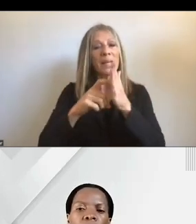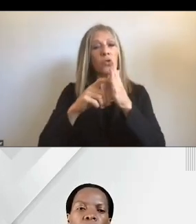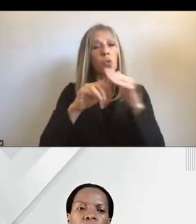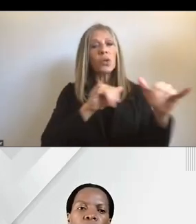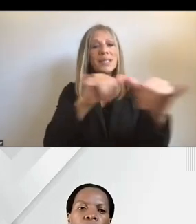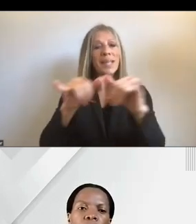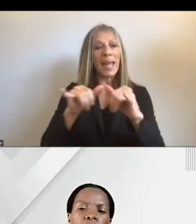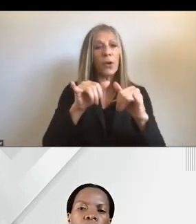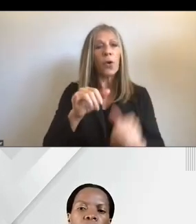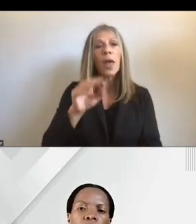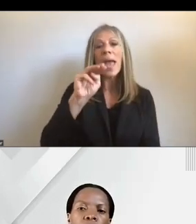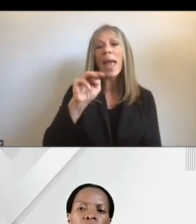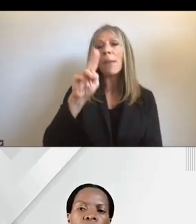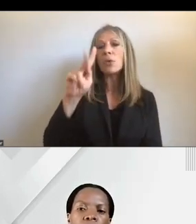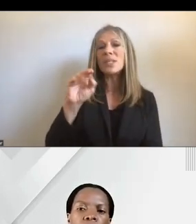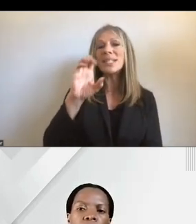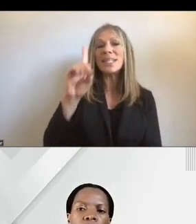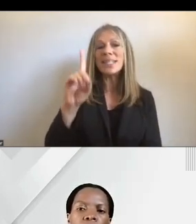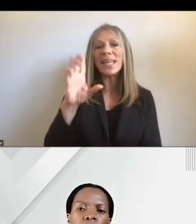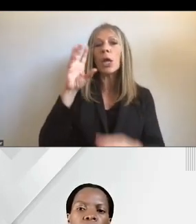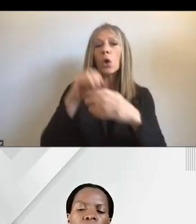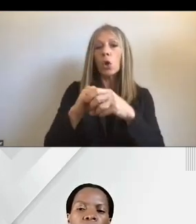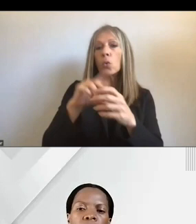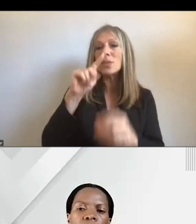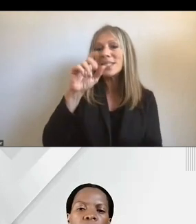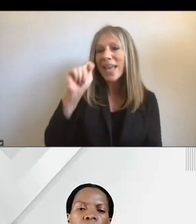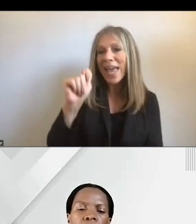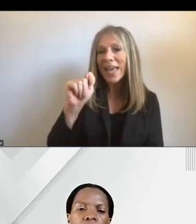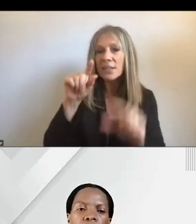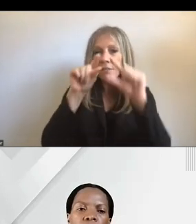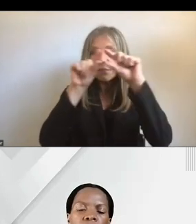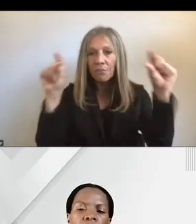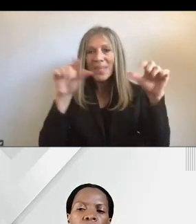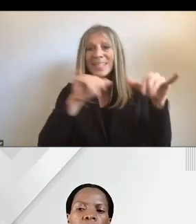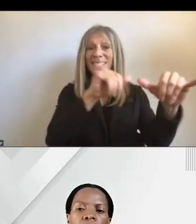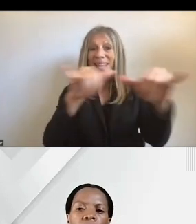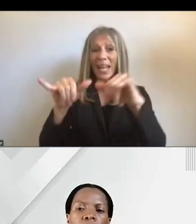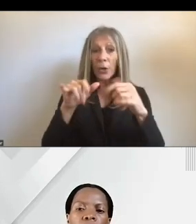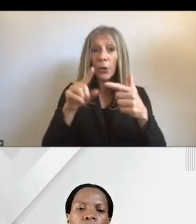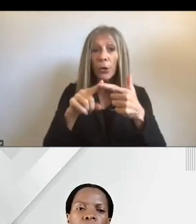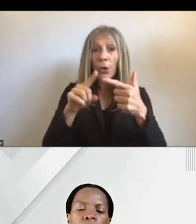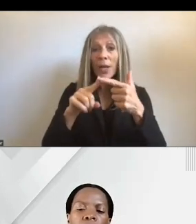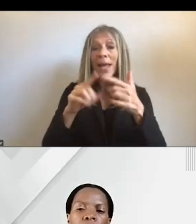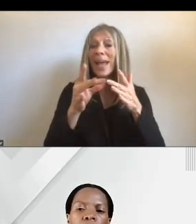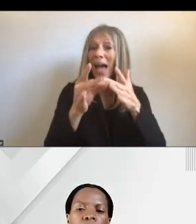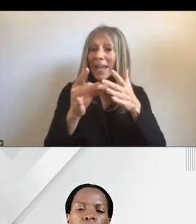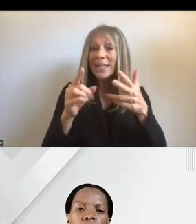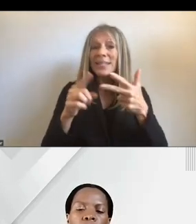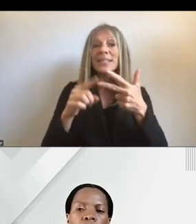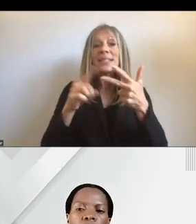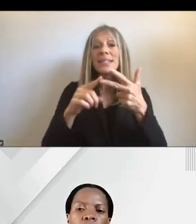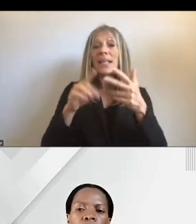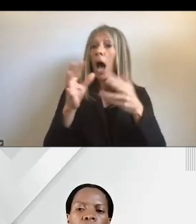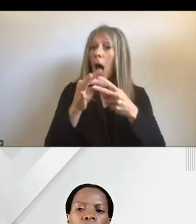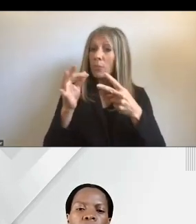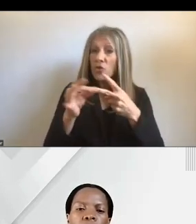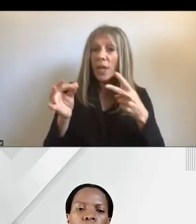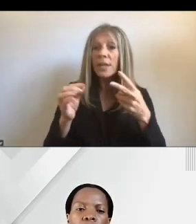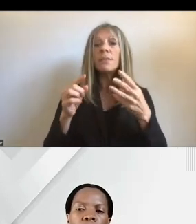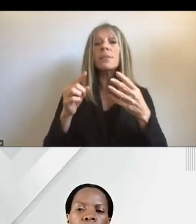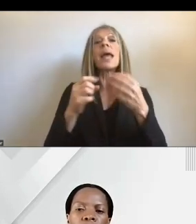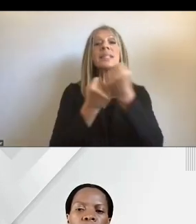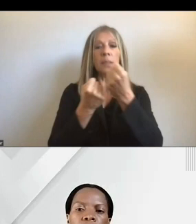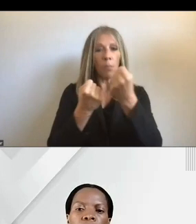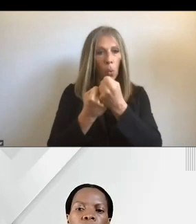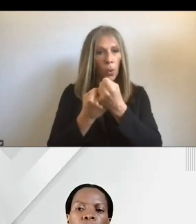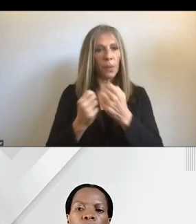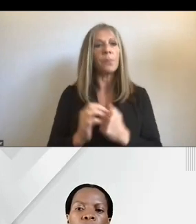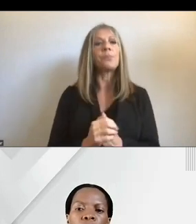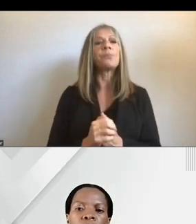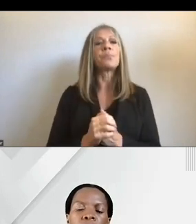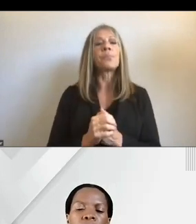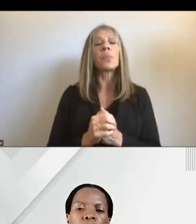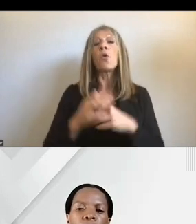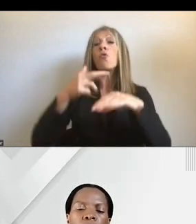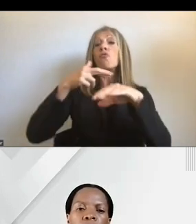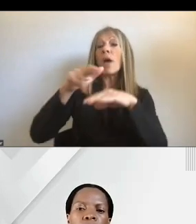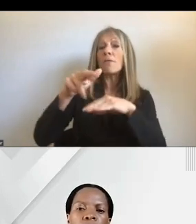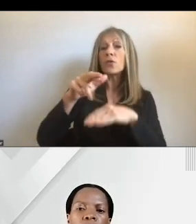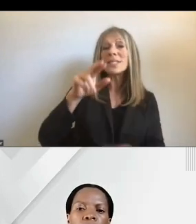The MUTCD includes text under headings of standard, guidance, option, and support. Referencing MUTCD